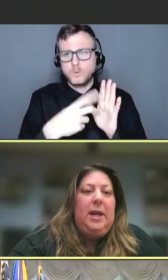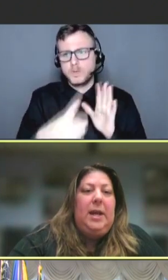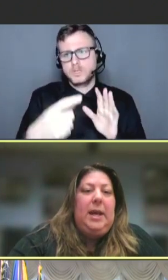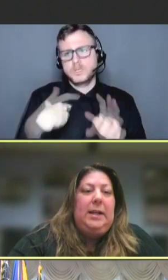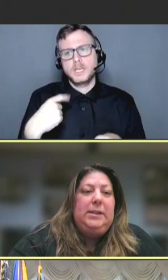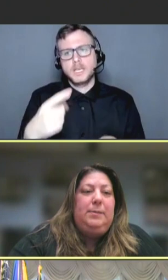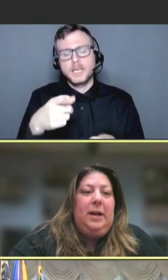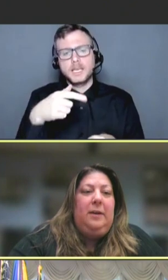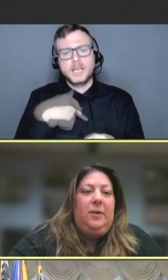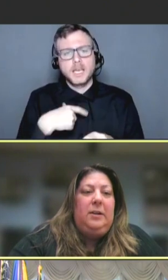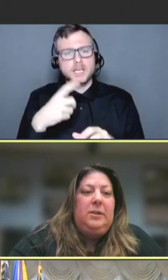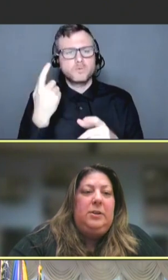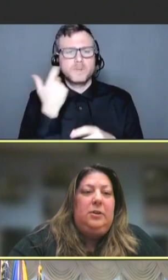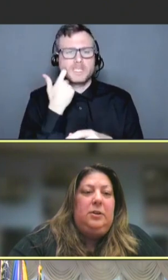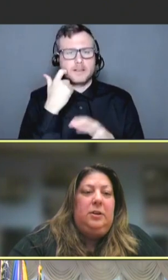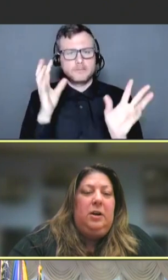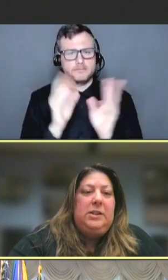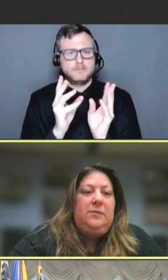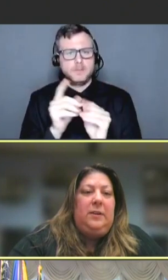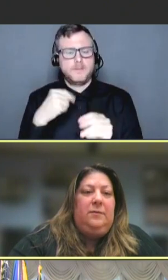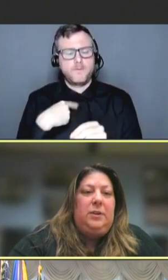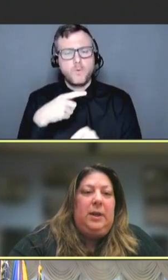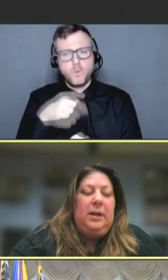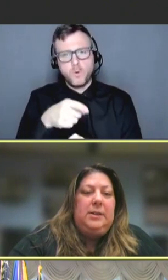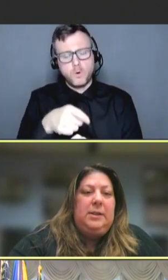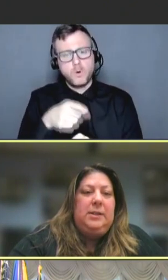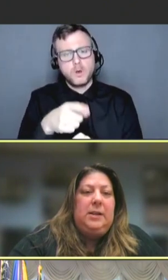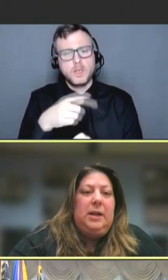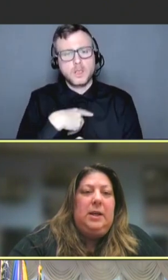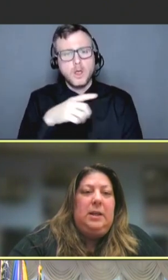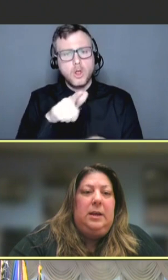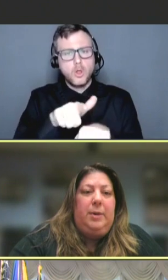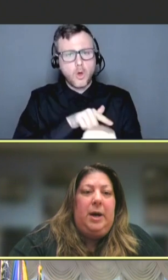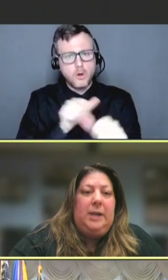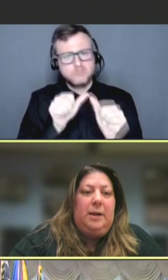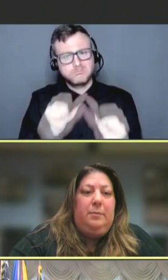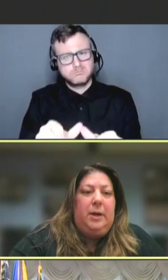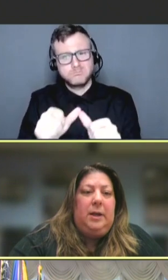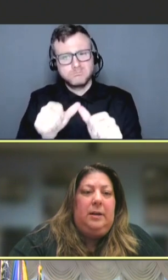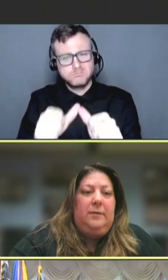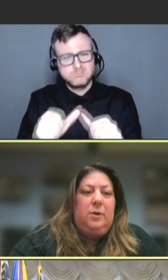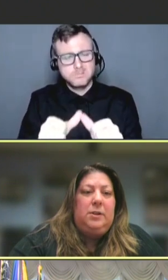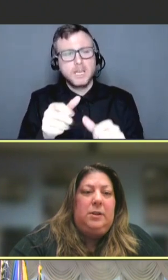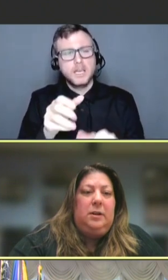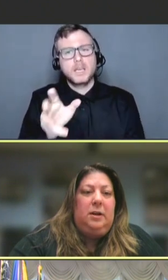and has been out front on the surge in RSV and flu cases, the m-pox outbreak, and of course the